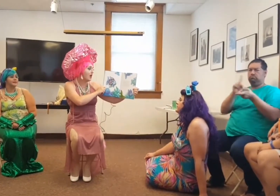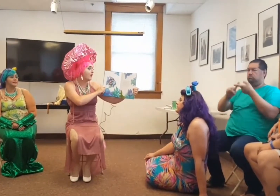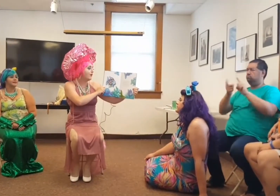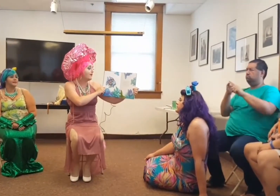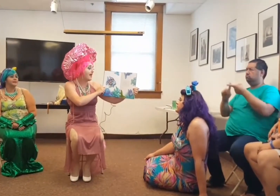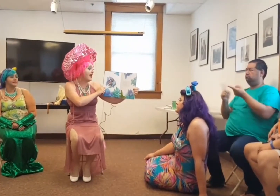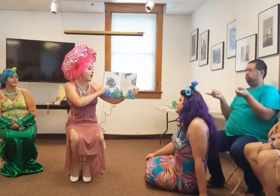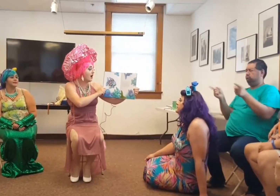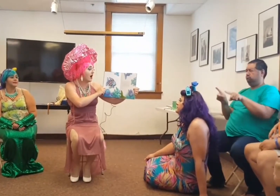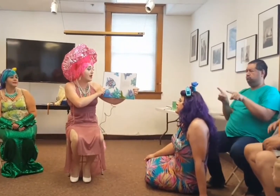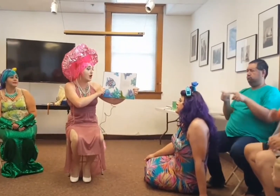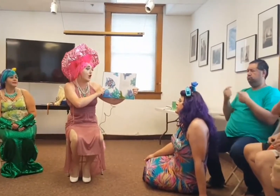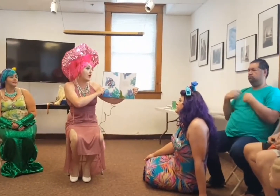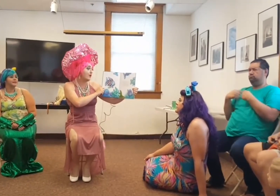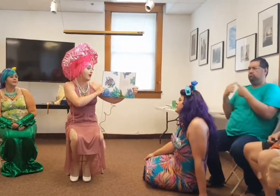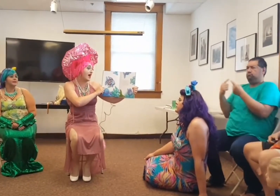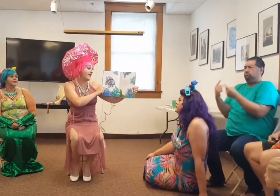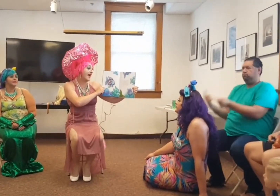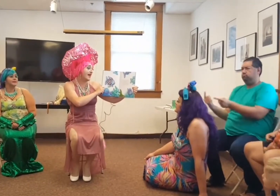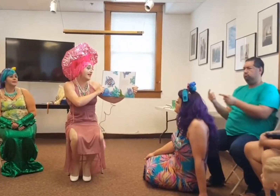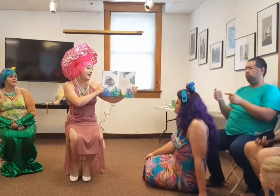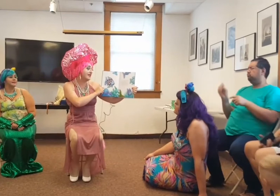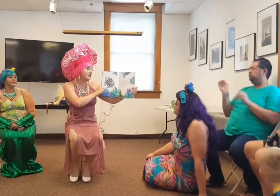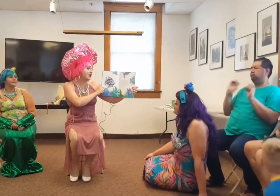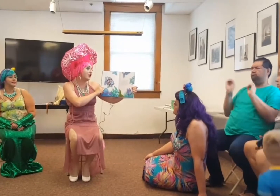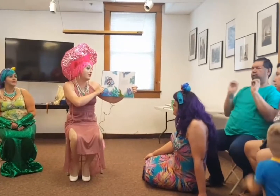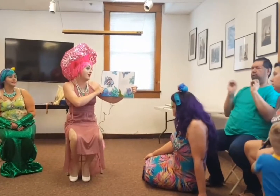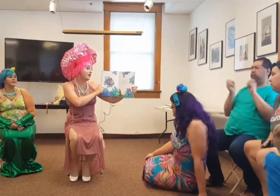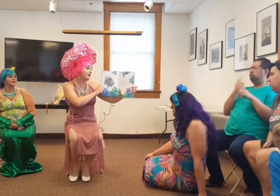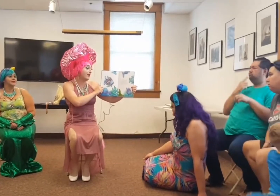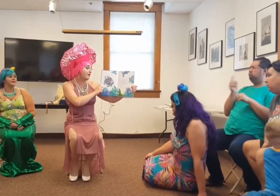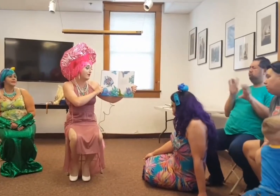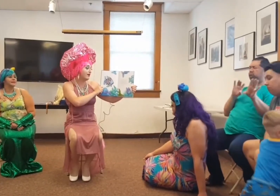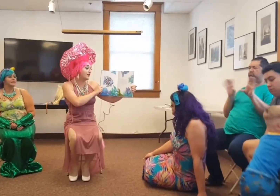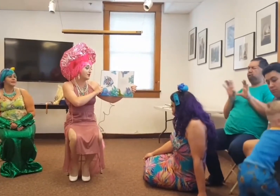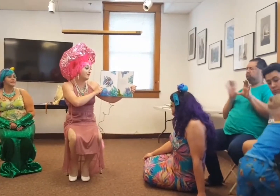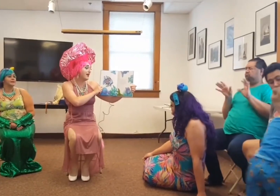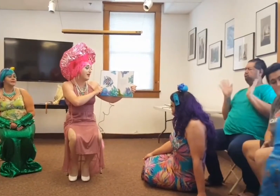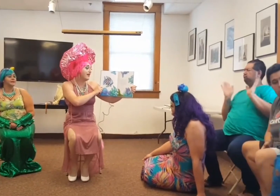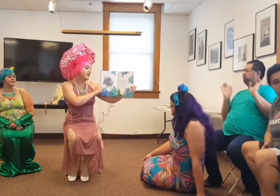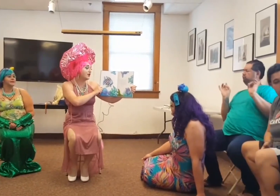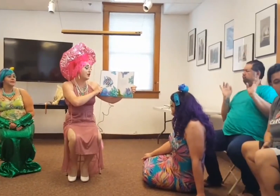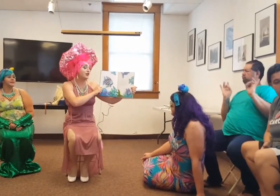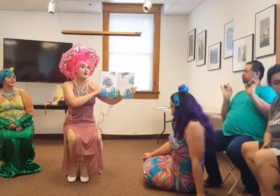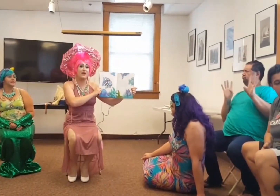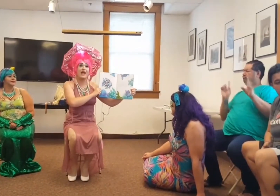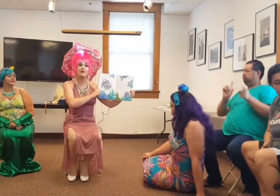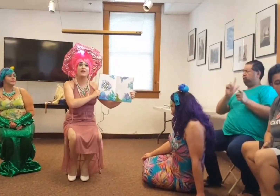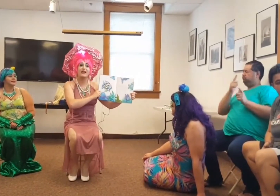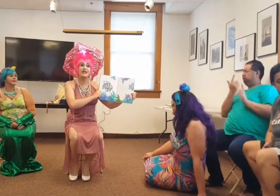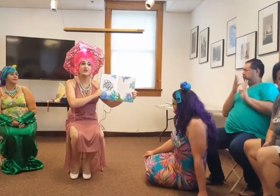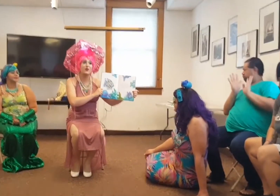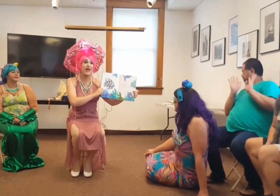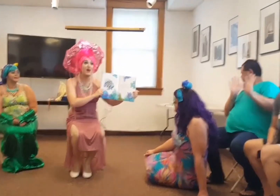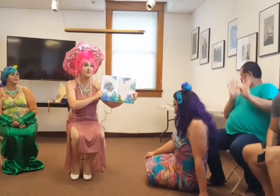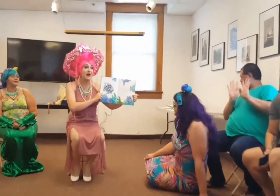From then on, no one would have anything to do with the rainbow fish. They turned away when he swam by.